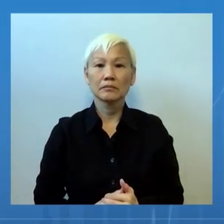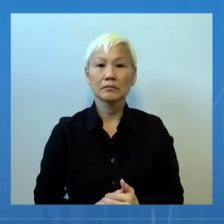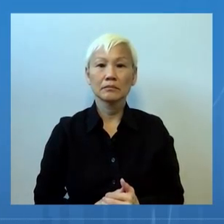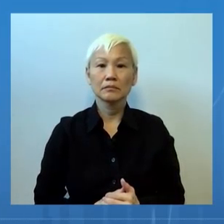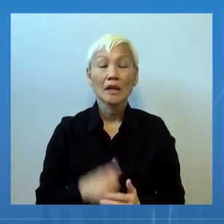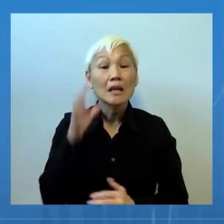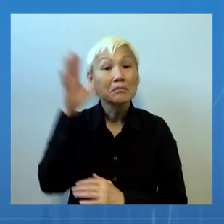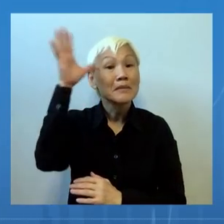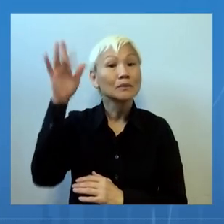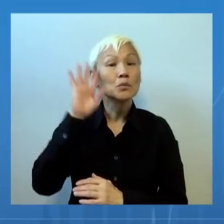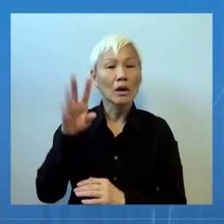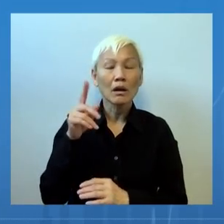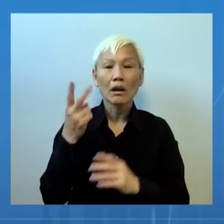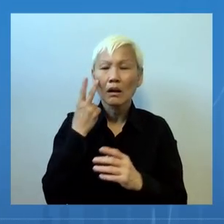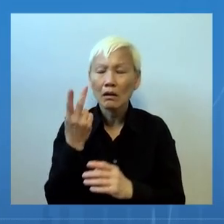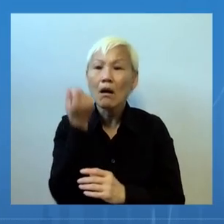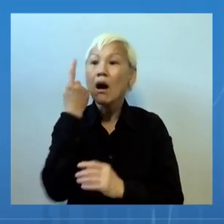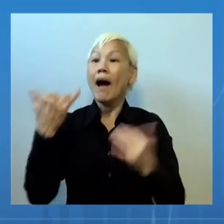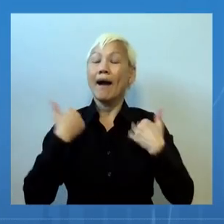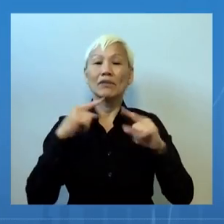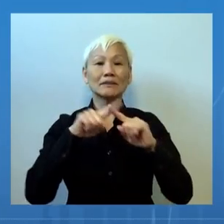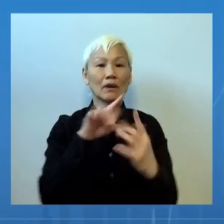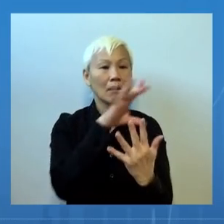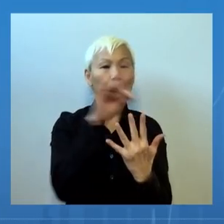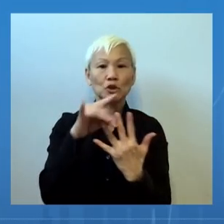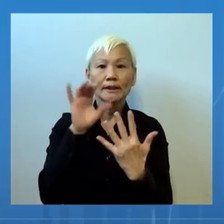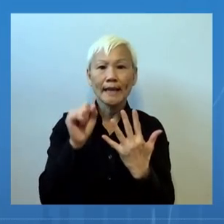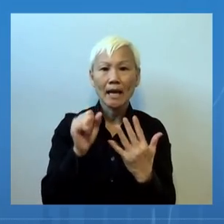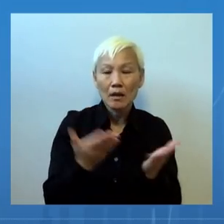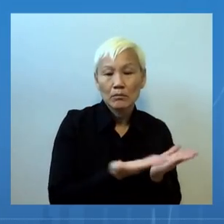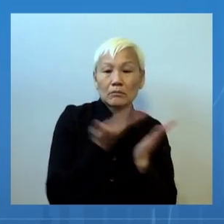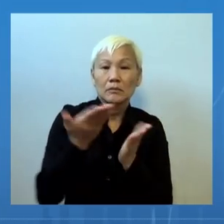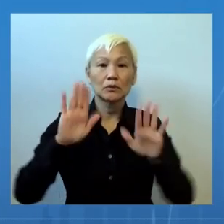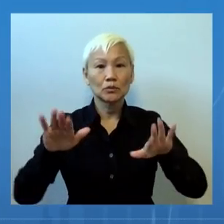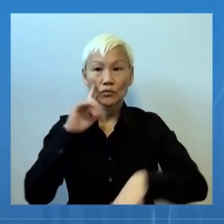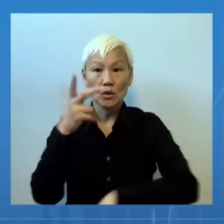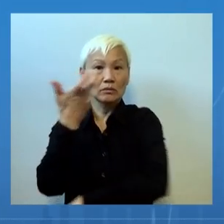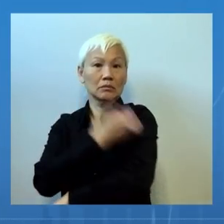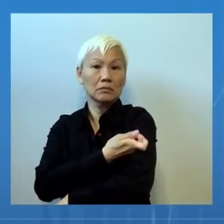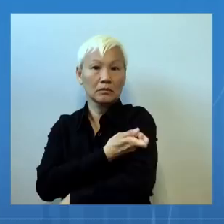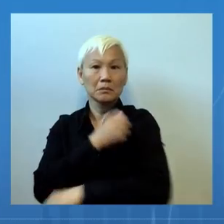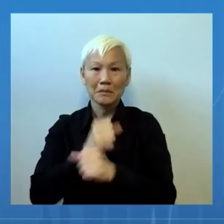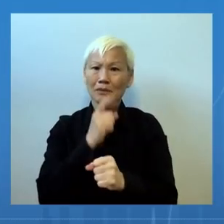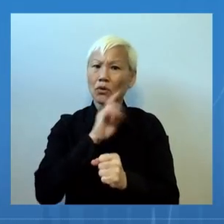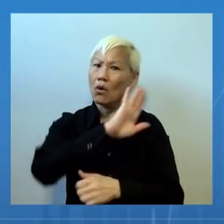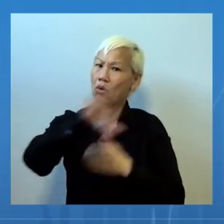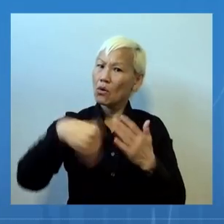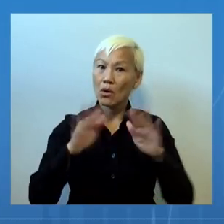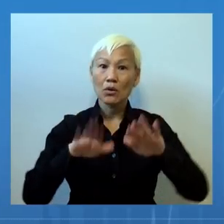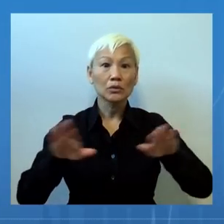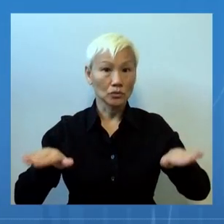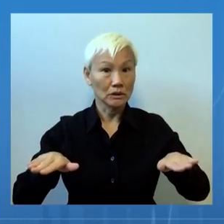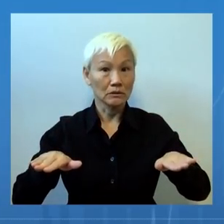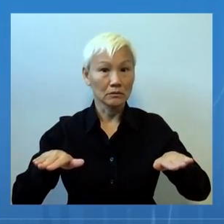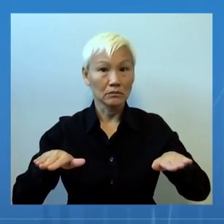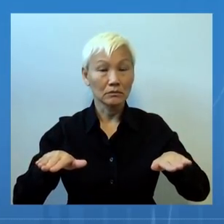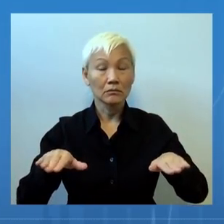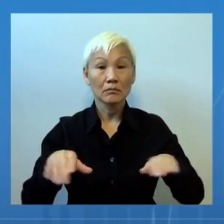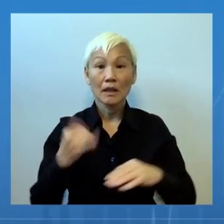to get their kids vaccinated and ensure all children, including those without primary care doctors -- those most at-risk --